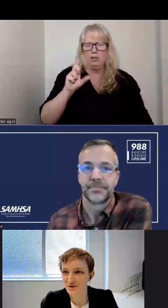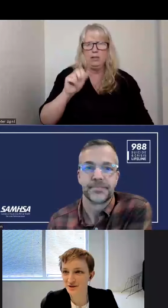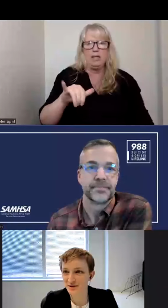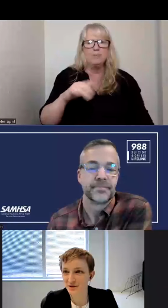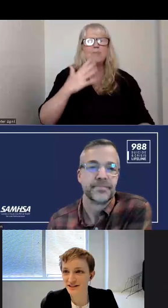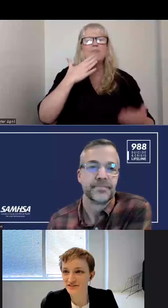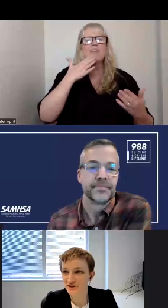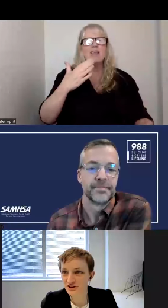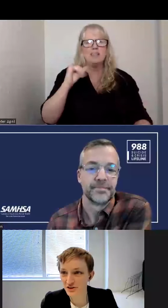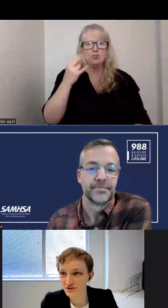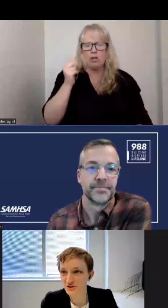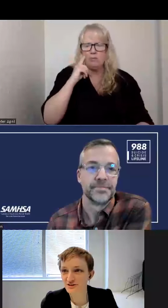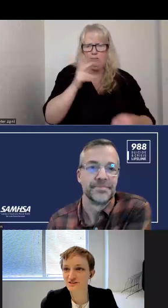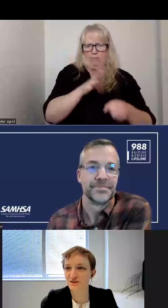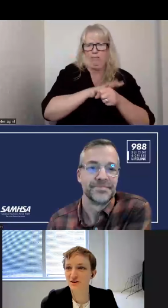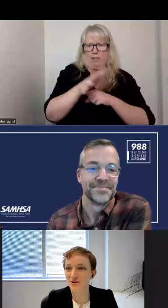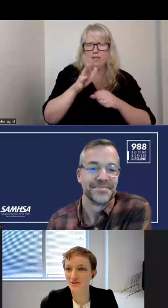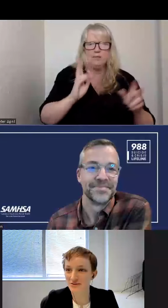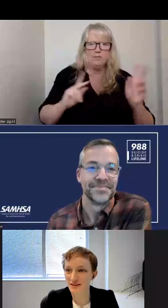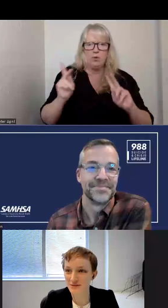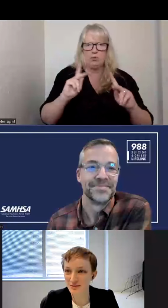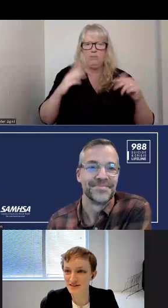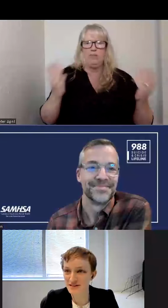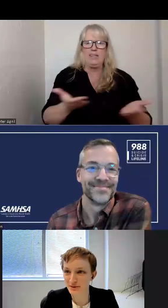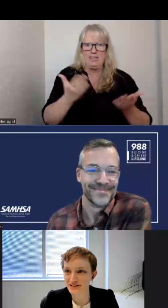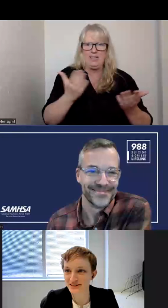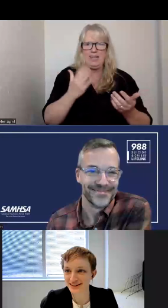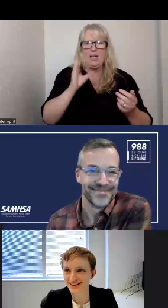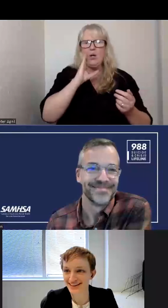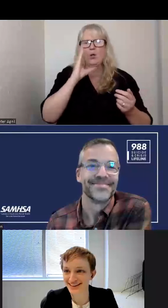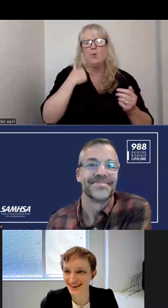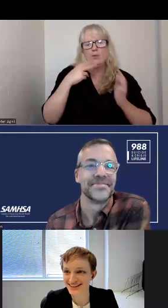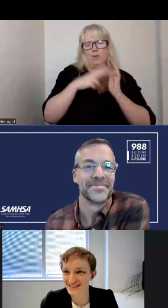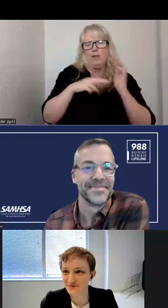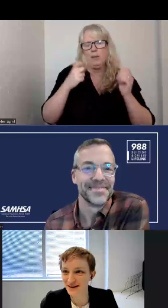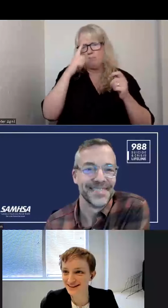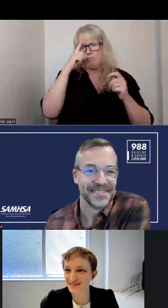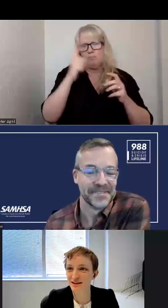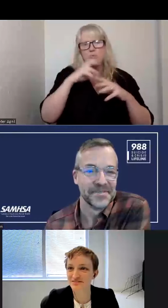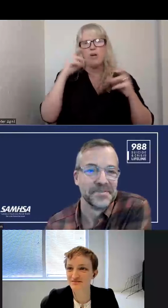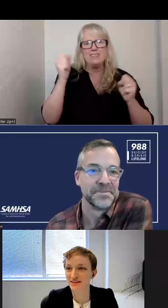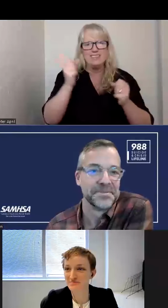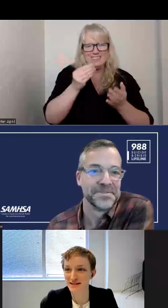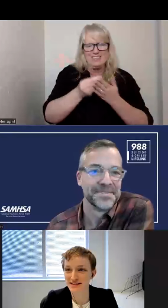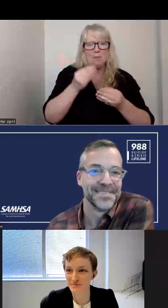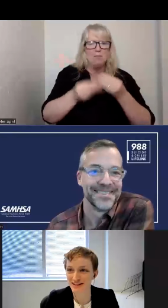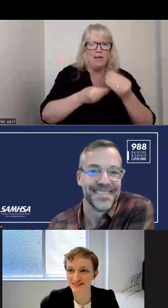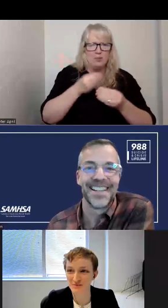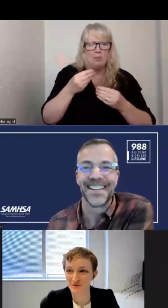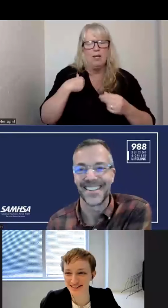THINK THERE IS PLENTY OF FOLKS ON THE CALL THAT WOULD READ THAT AS LIGHT BEDTIME READING.